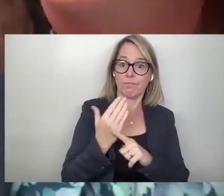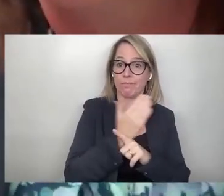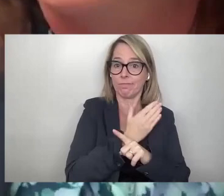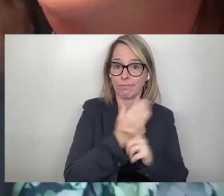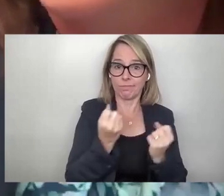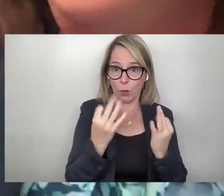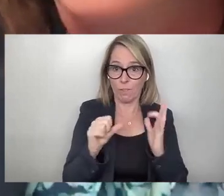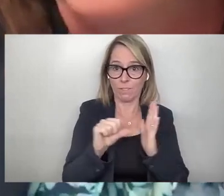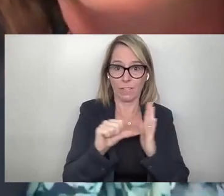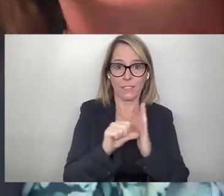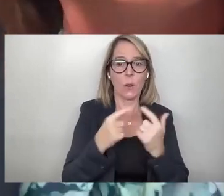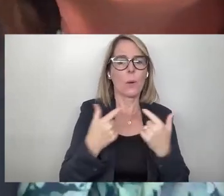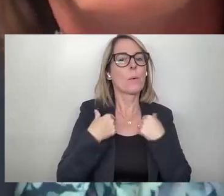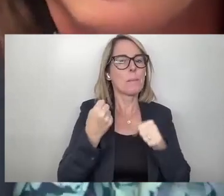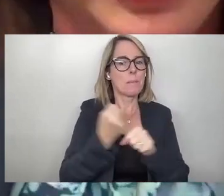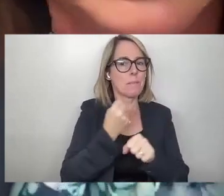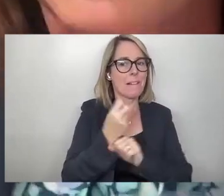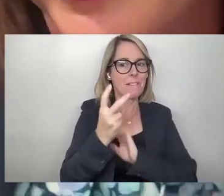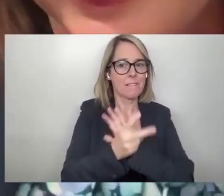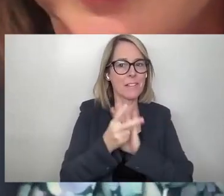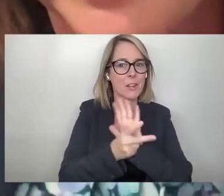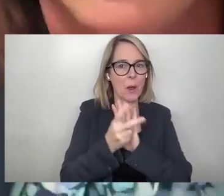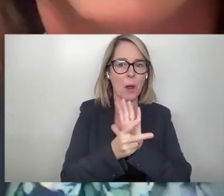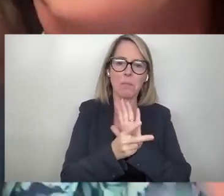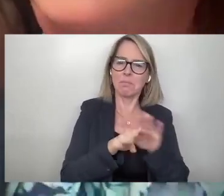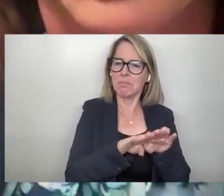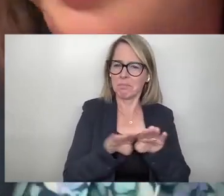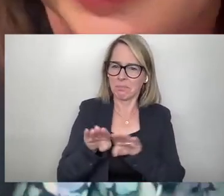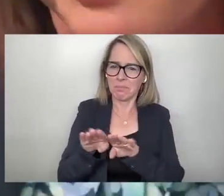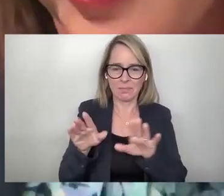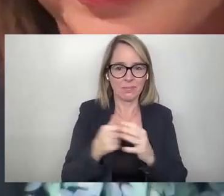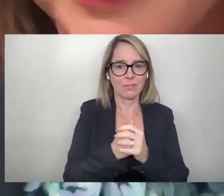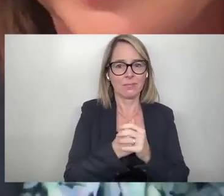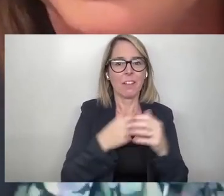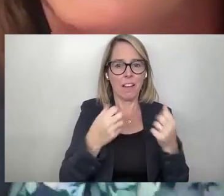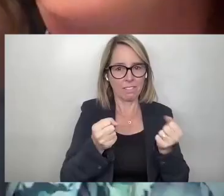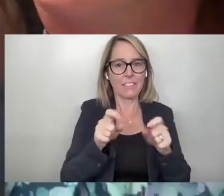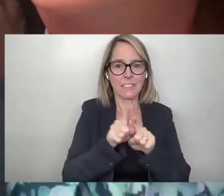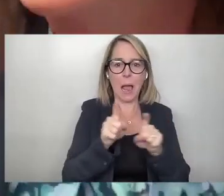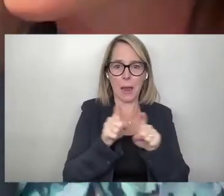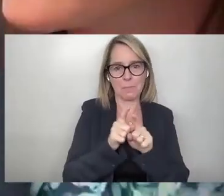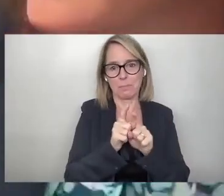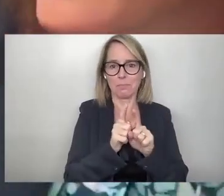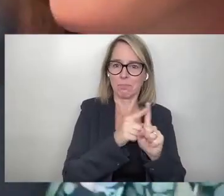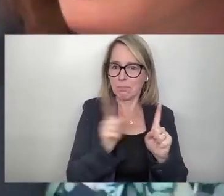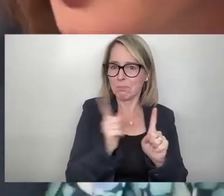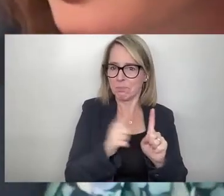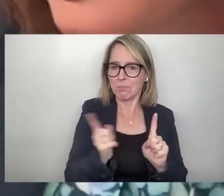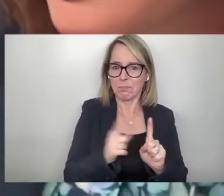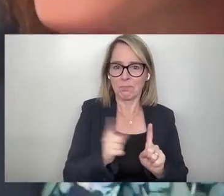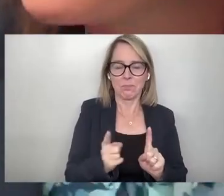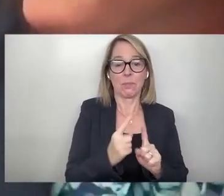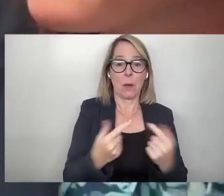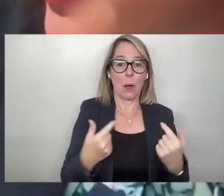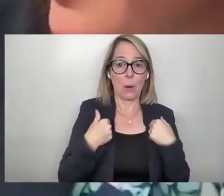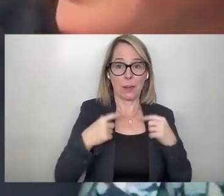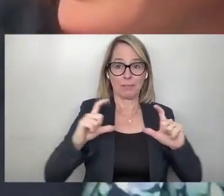we produced a video just like this with the same words, just using an iPhone. Do you remember that?